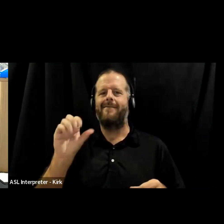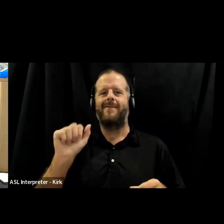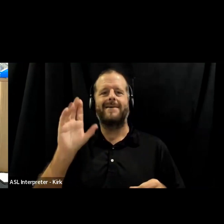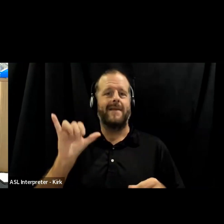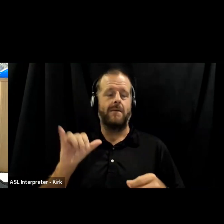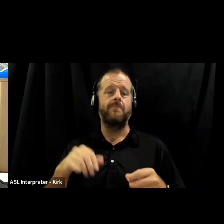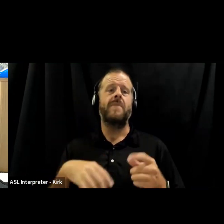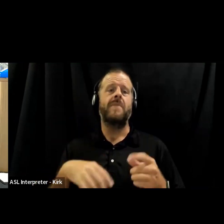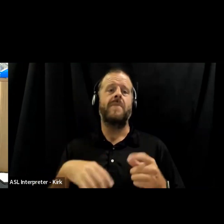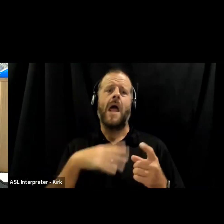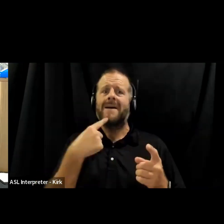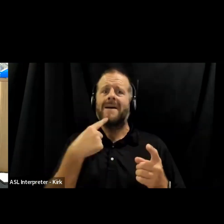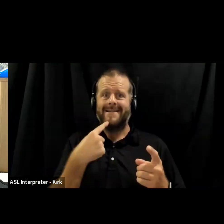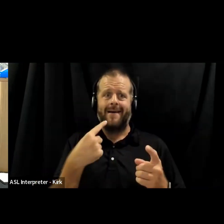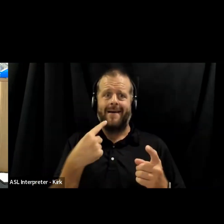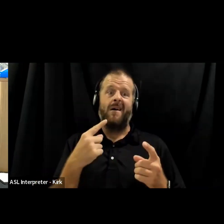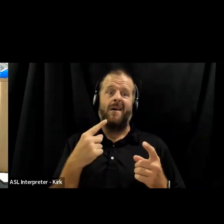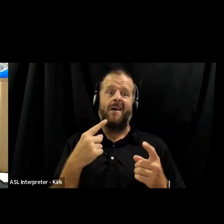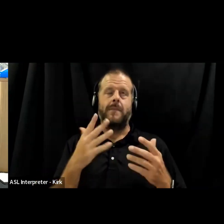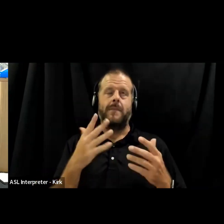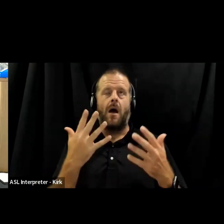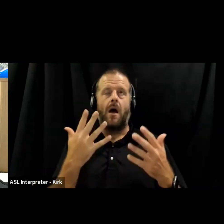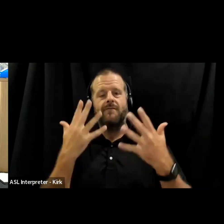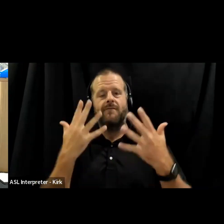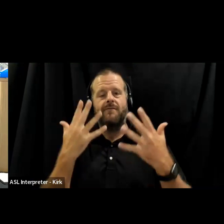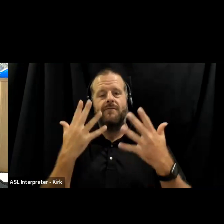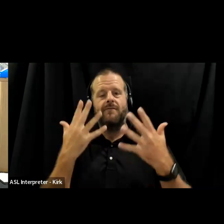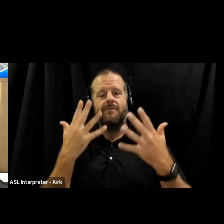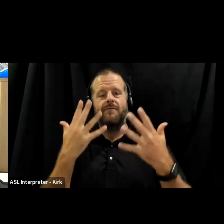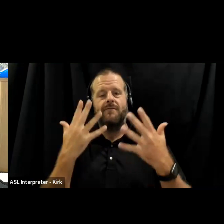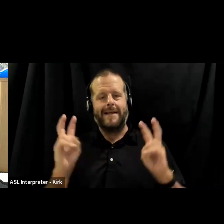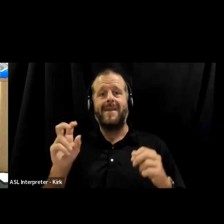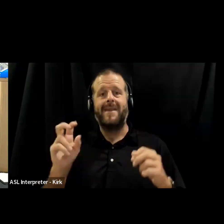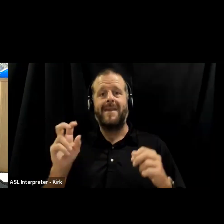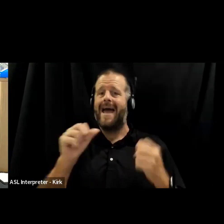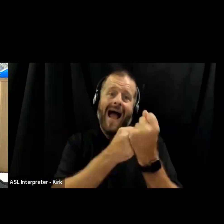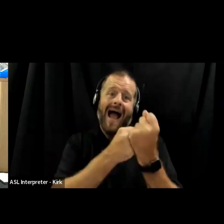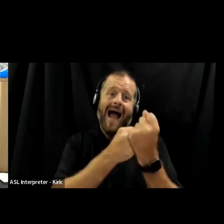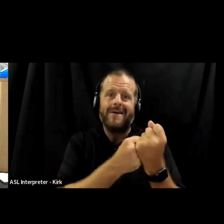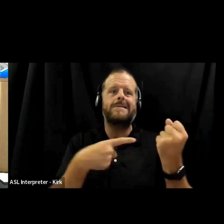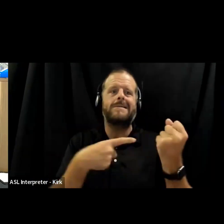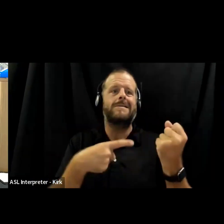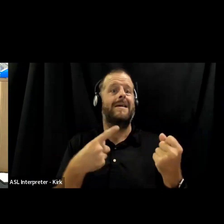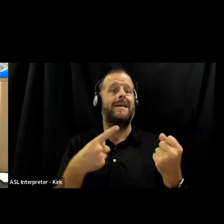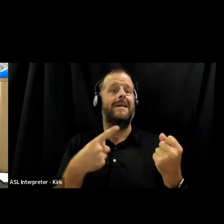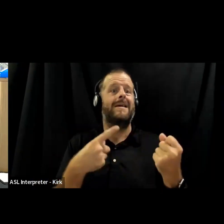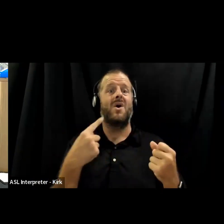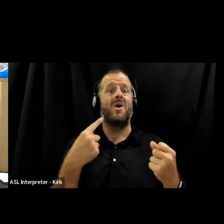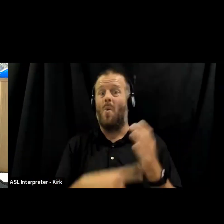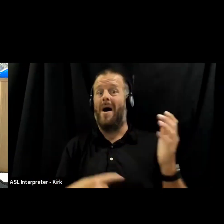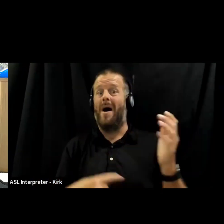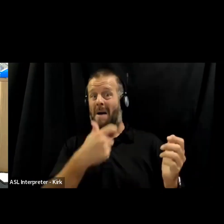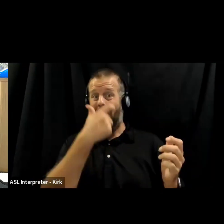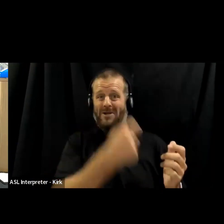say, unfortunately, because advocacy has never been one of the things that I've super been interested in as a, as an individual.